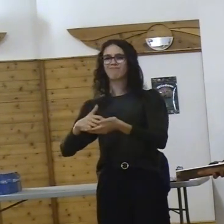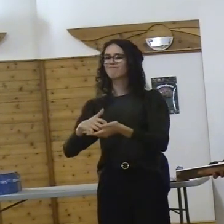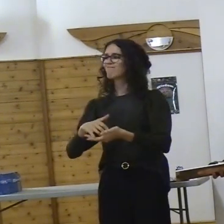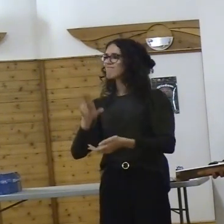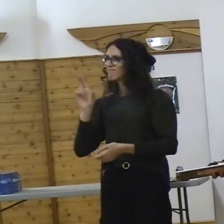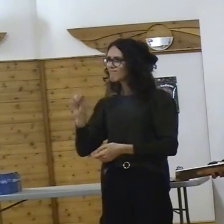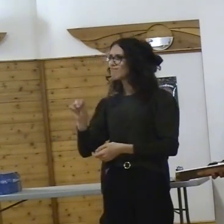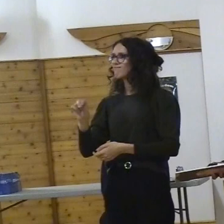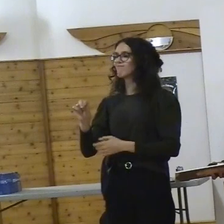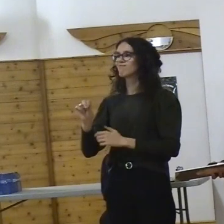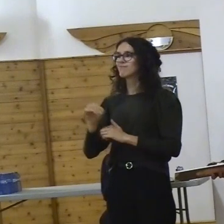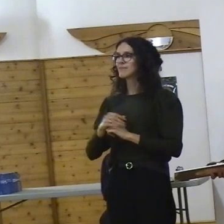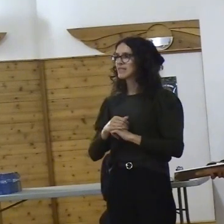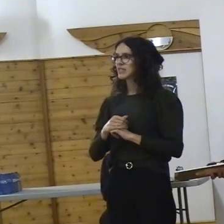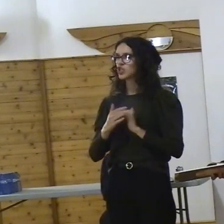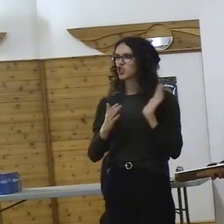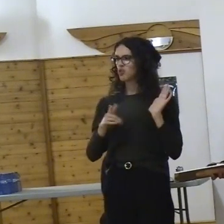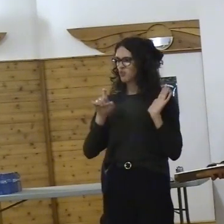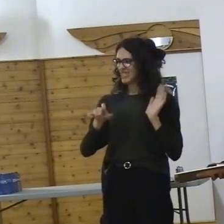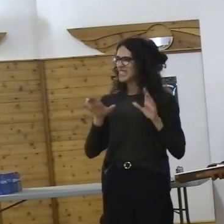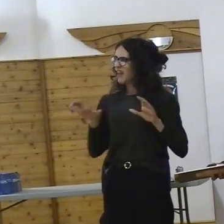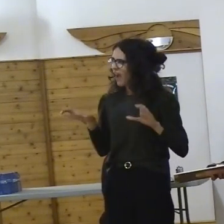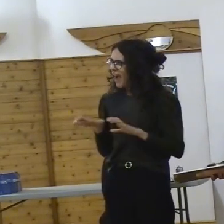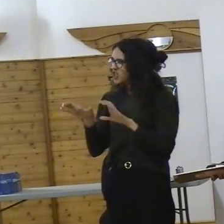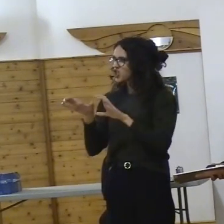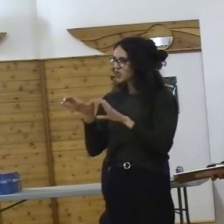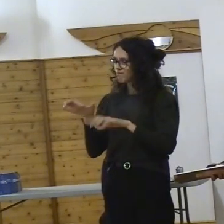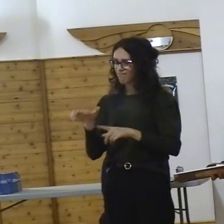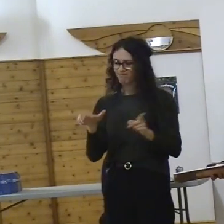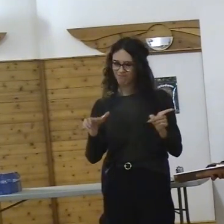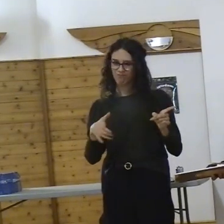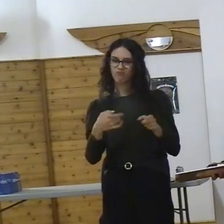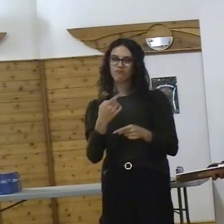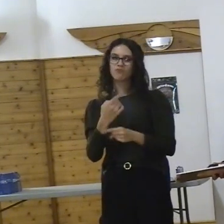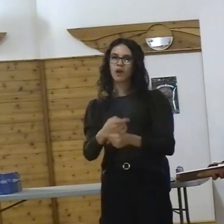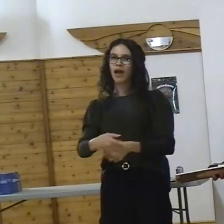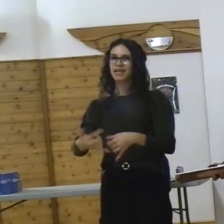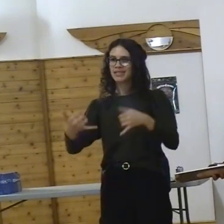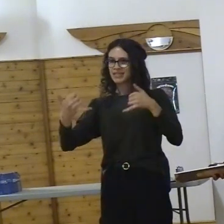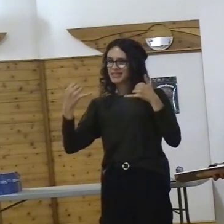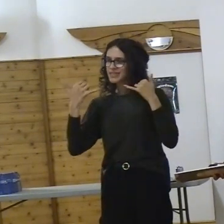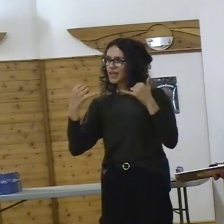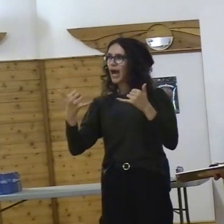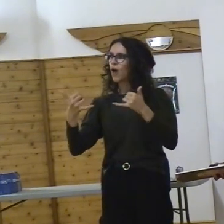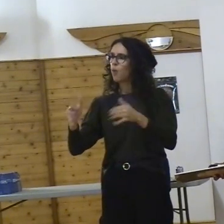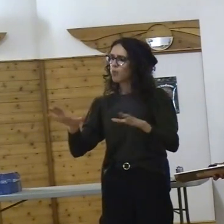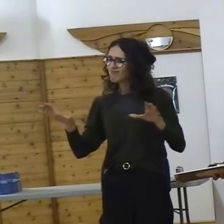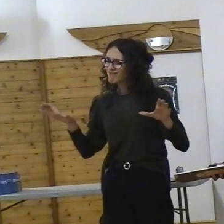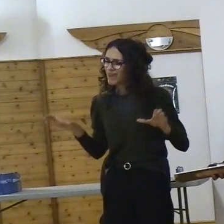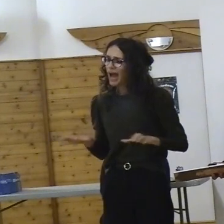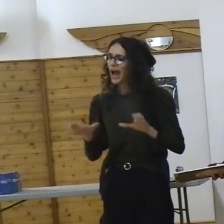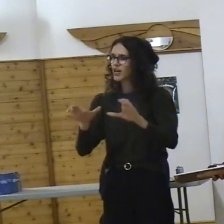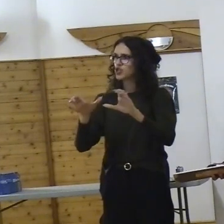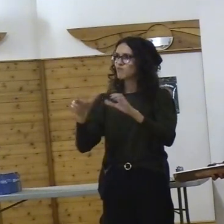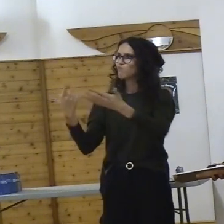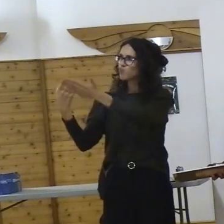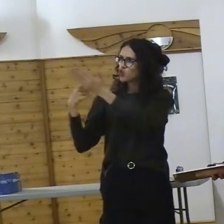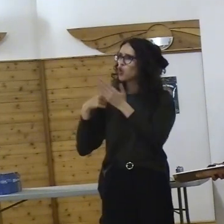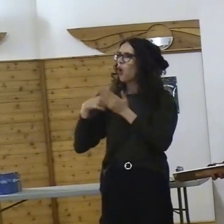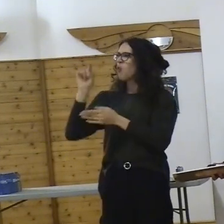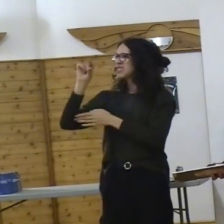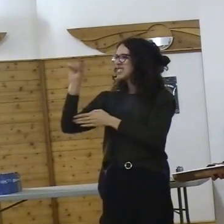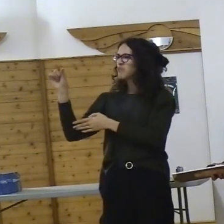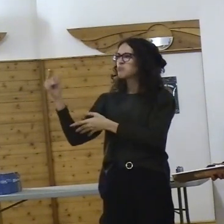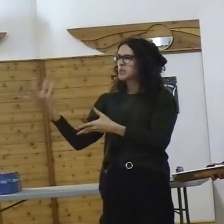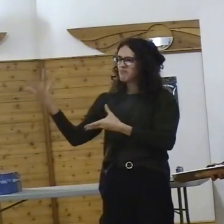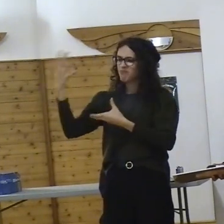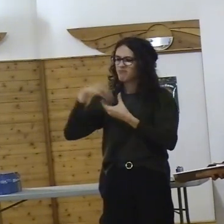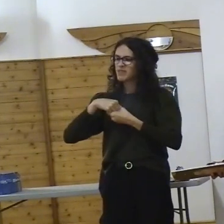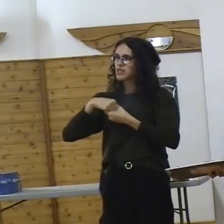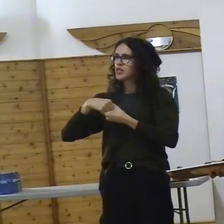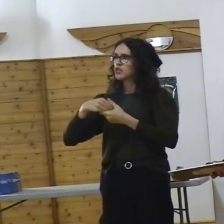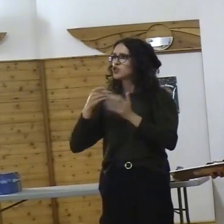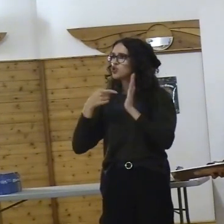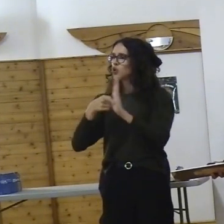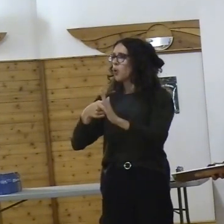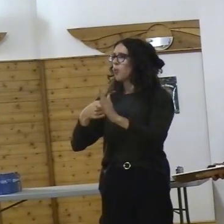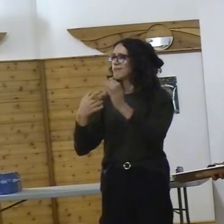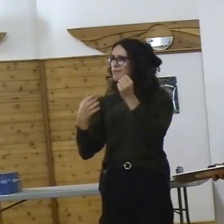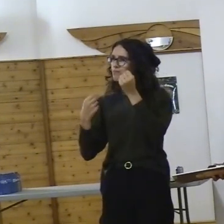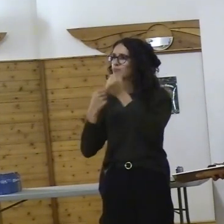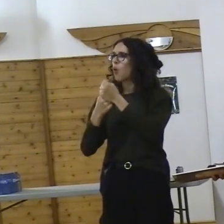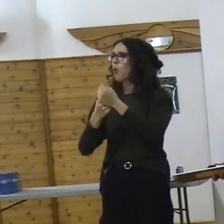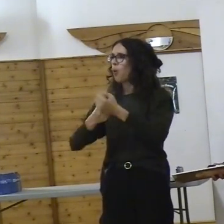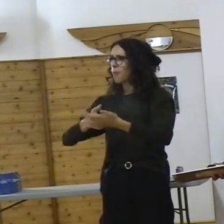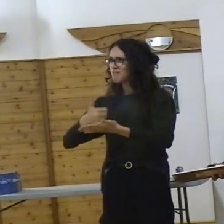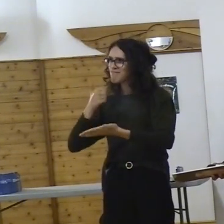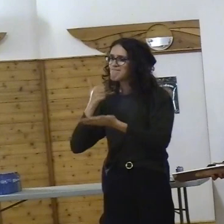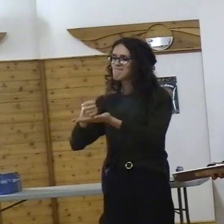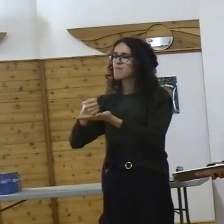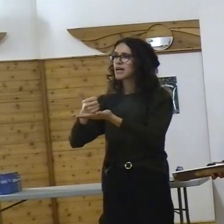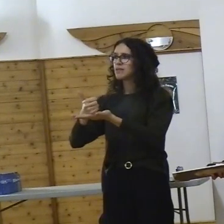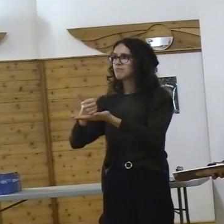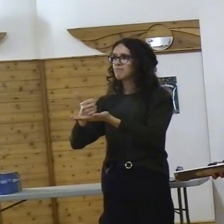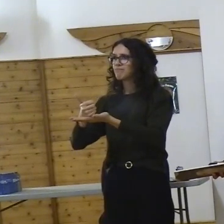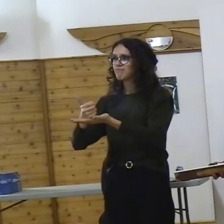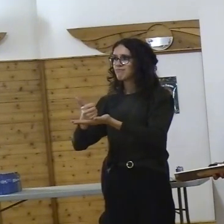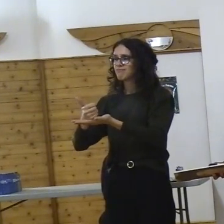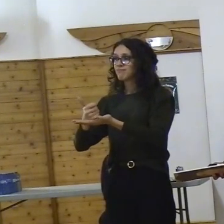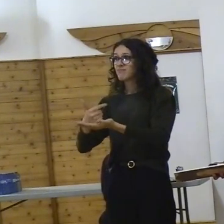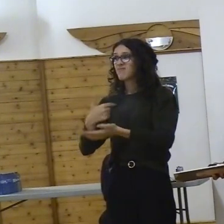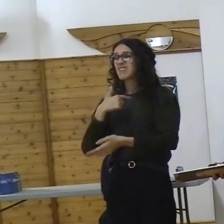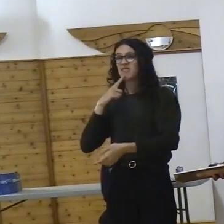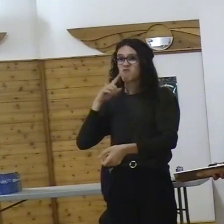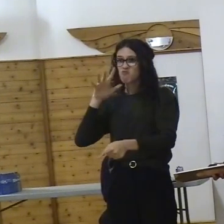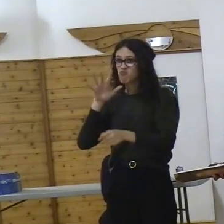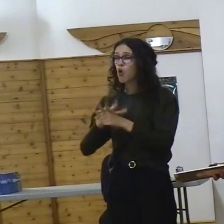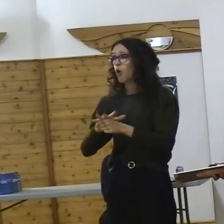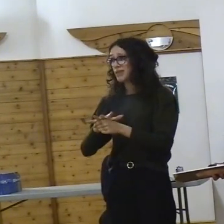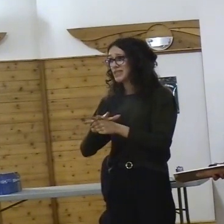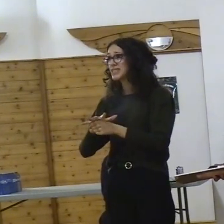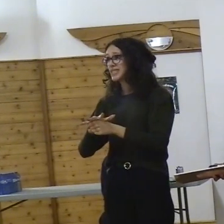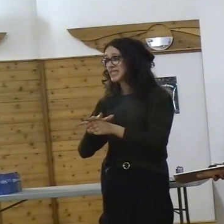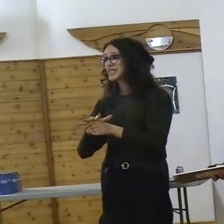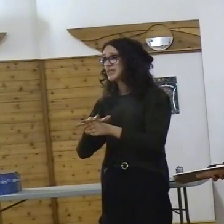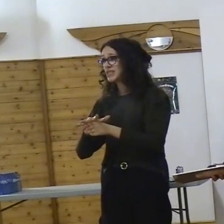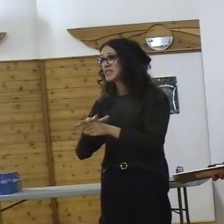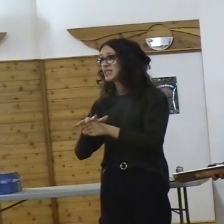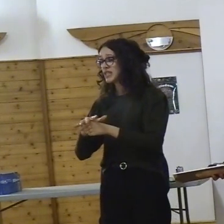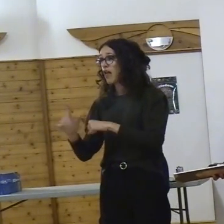Now we want action for our loved ones. I guarantee all these land fields, that's where they bury our loved ones.